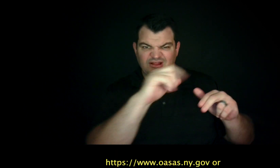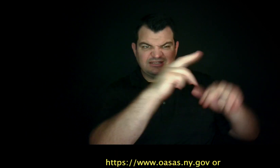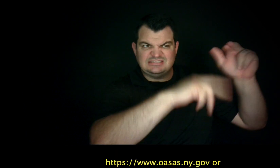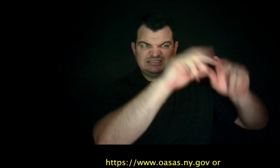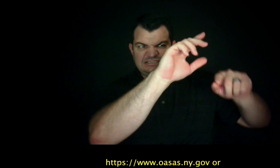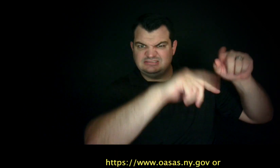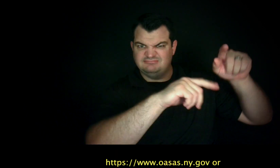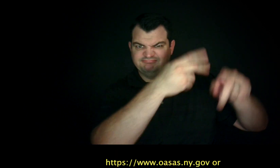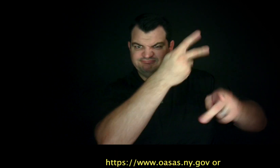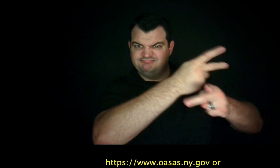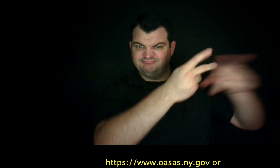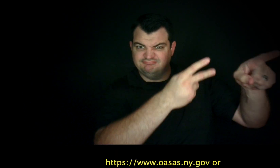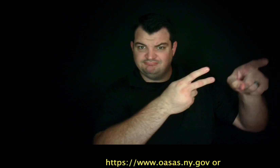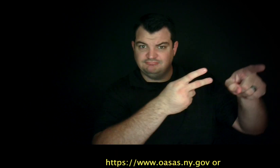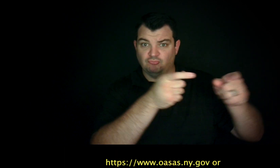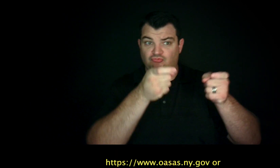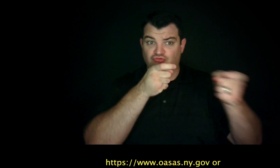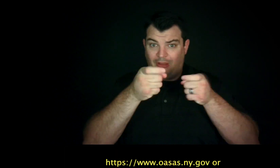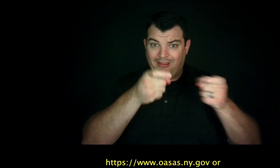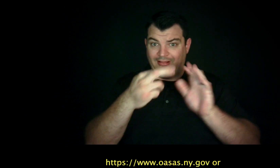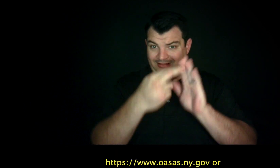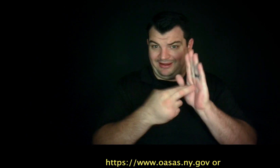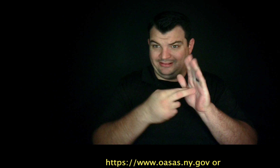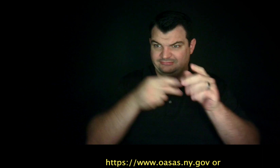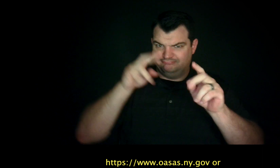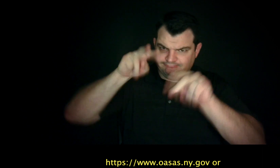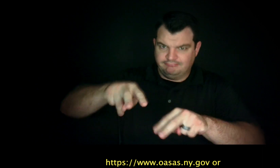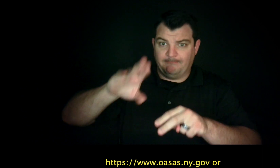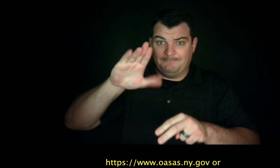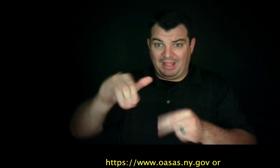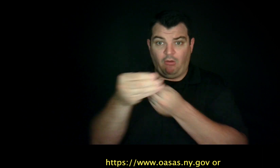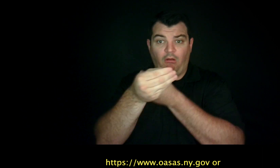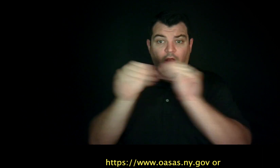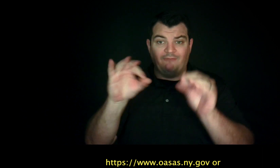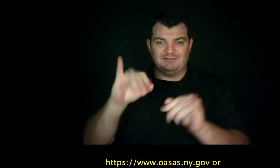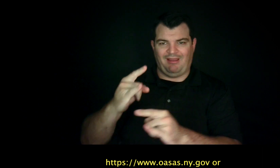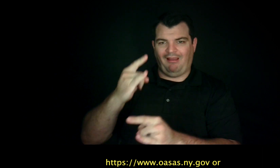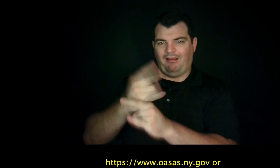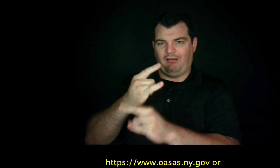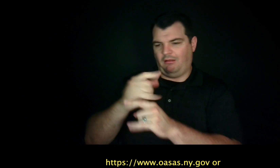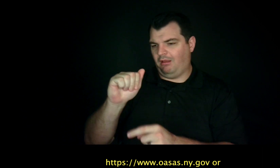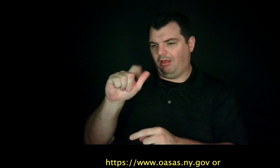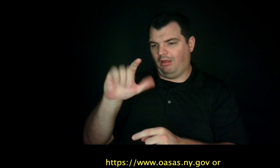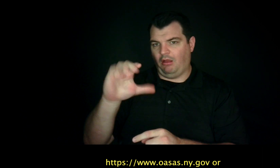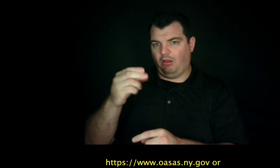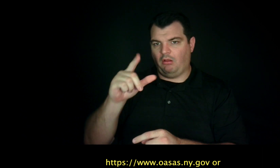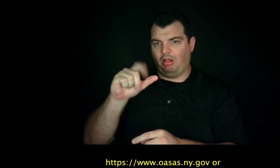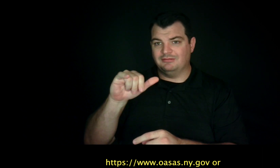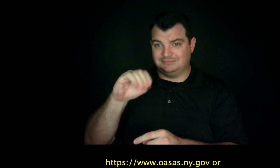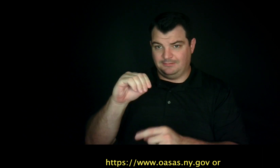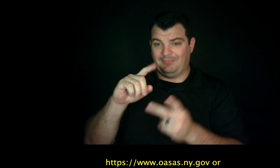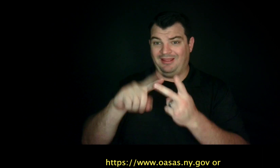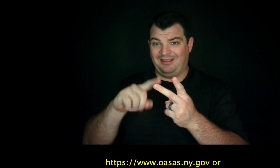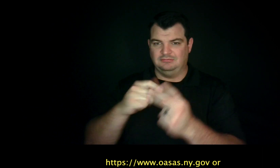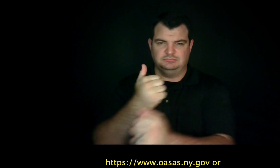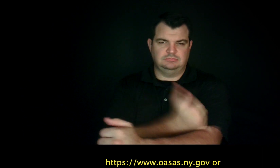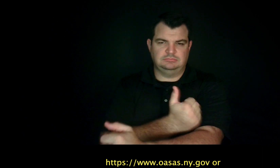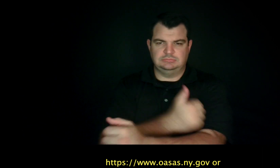https://www.oasas.ny.gov or